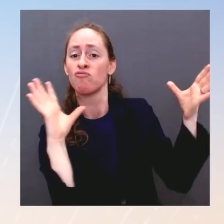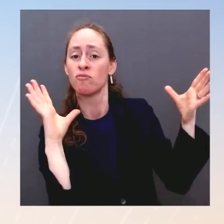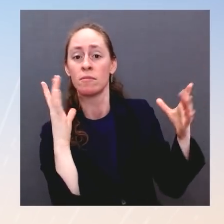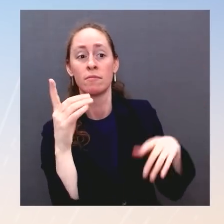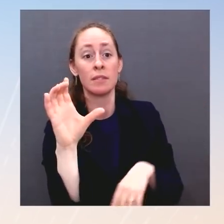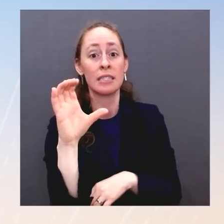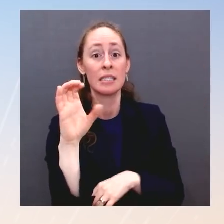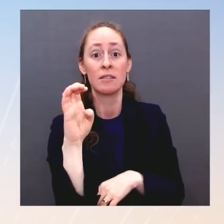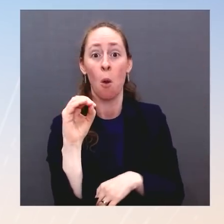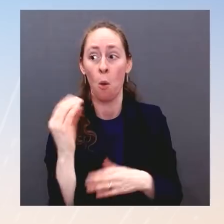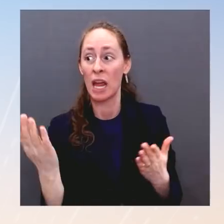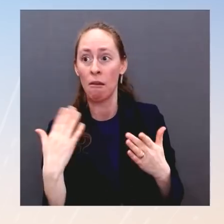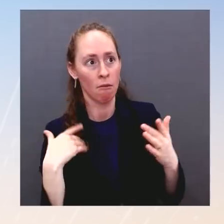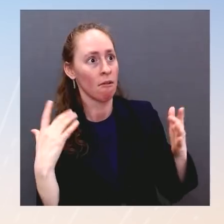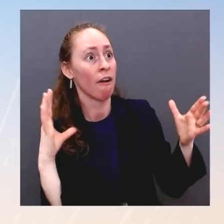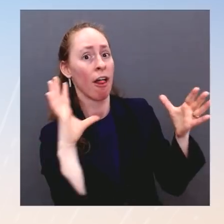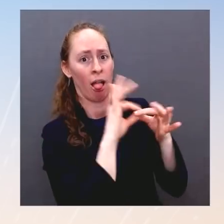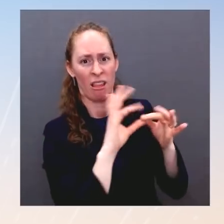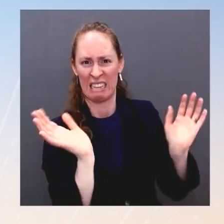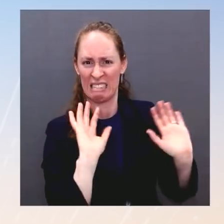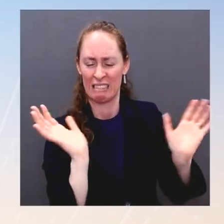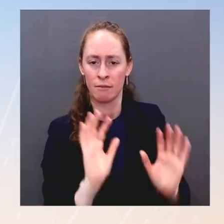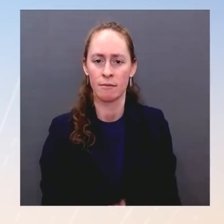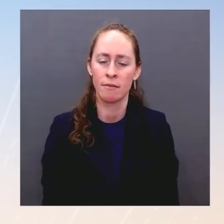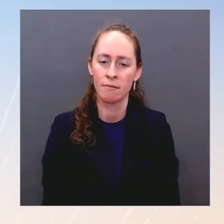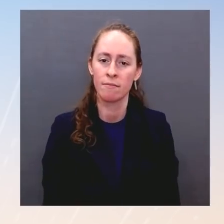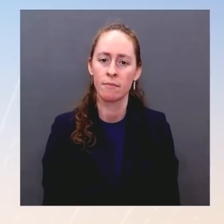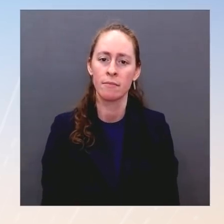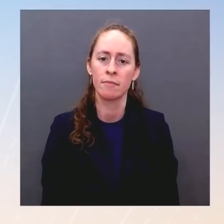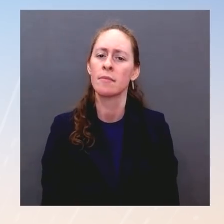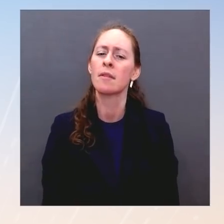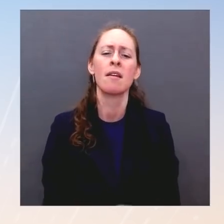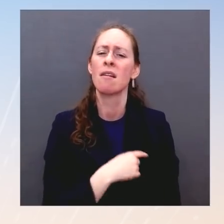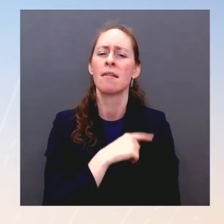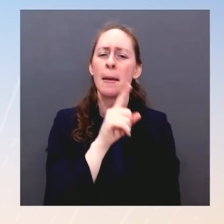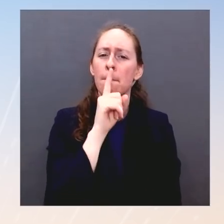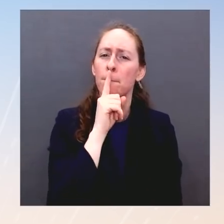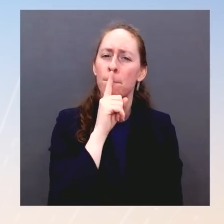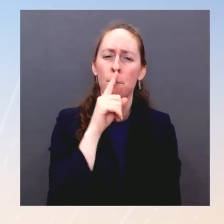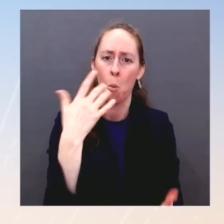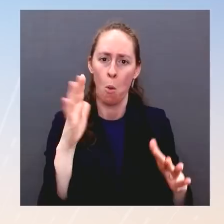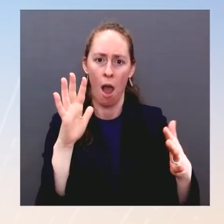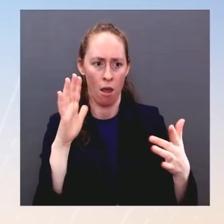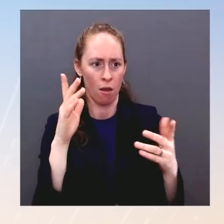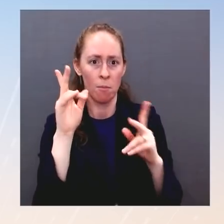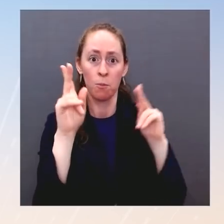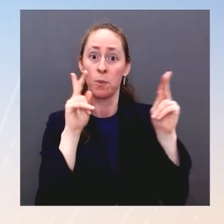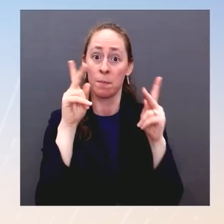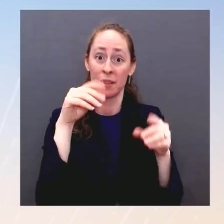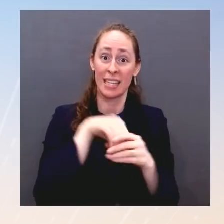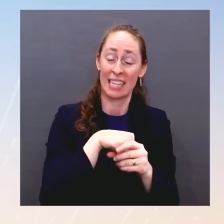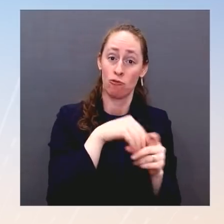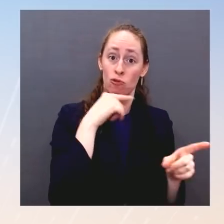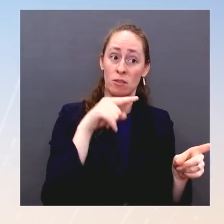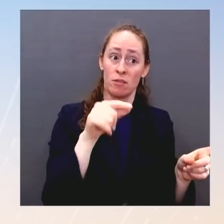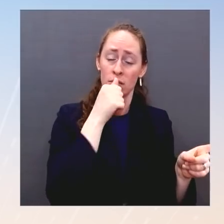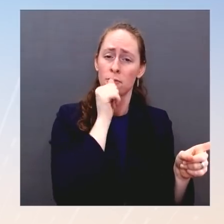squeeze the financial system and sector to make sure there are significant consequences for the actions of the president.